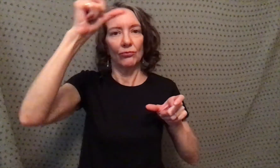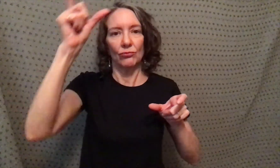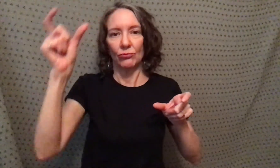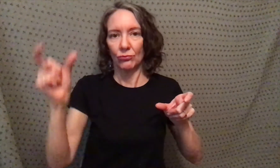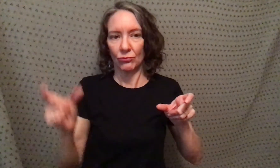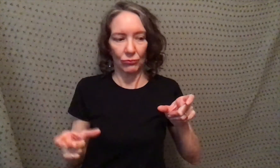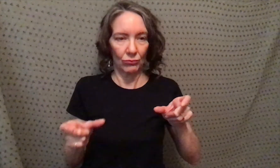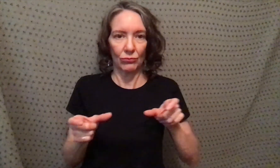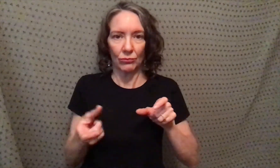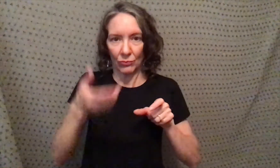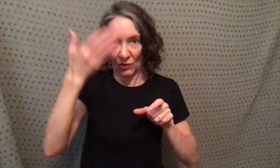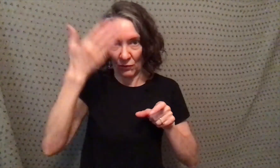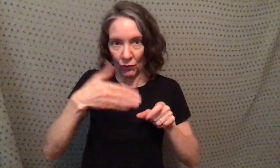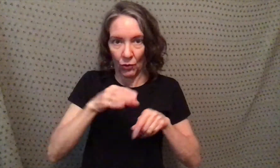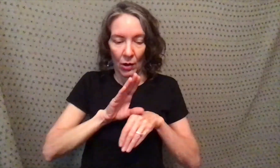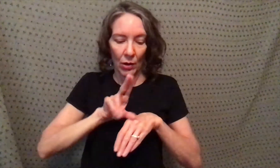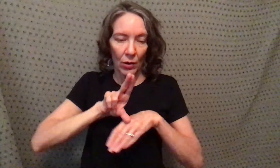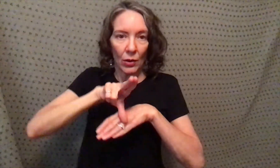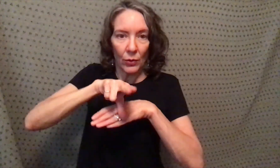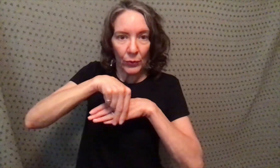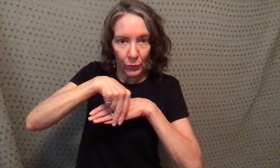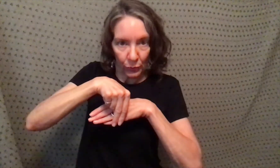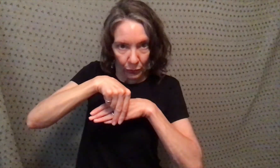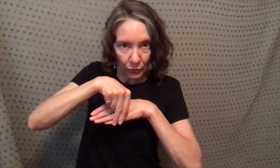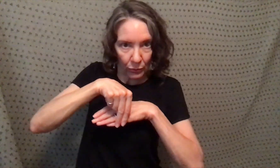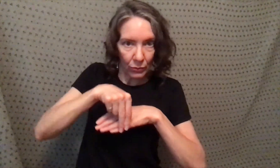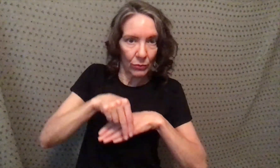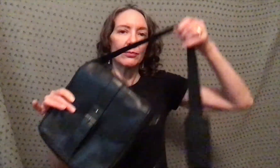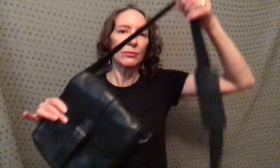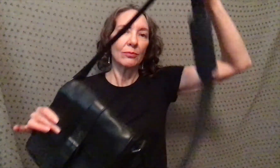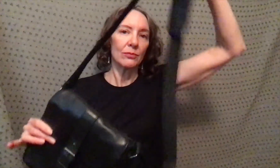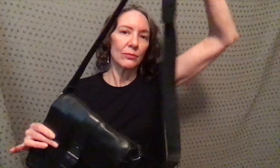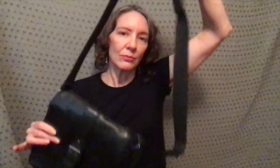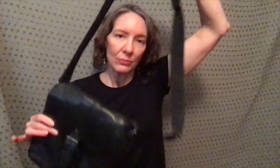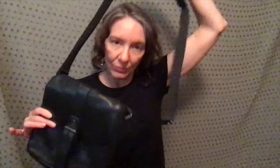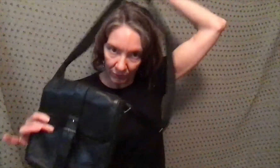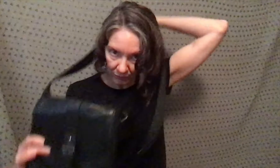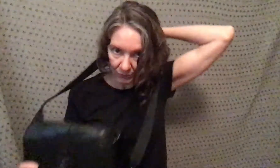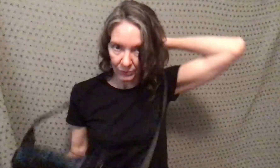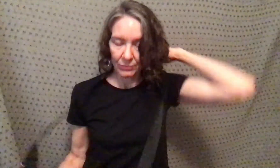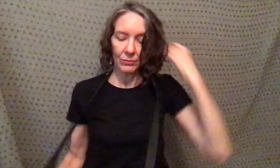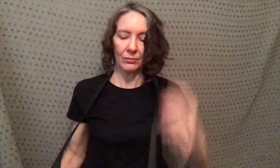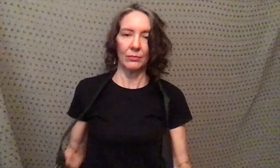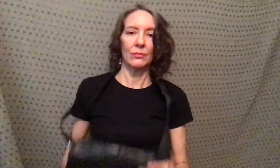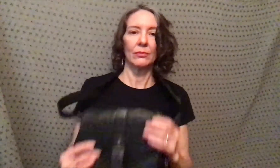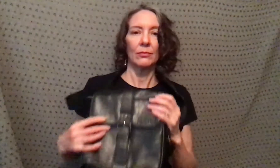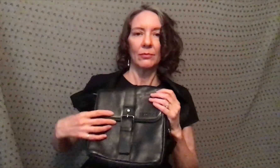it has a wide strap and a front facing clasp.